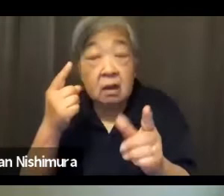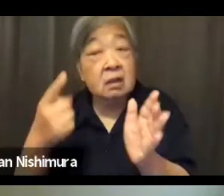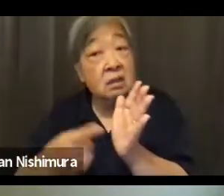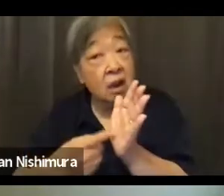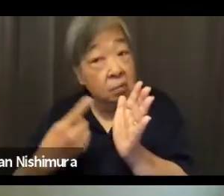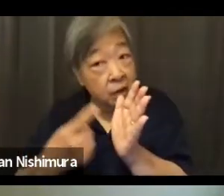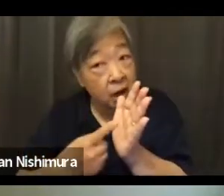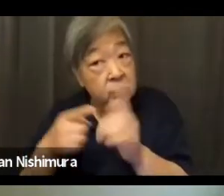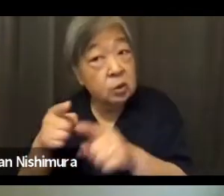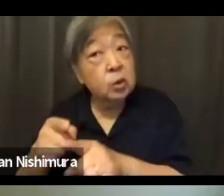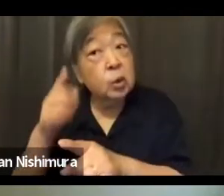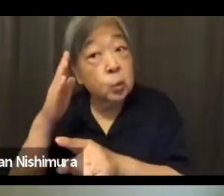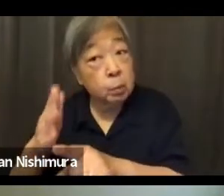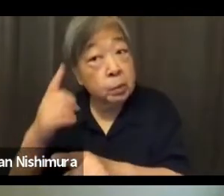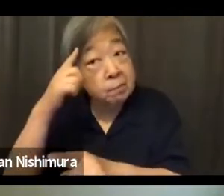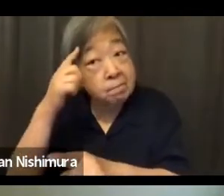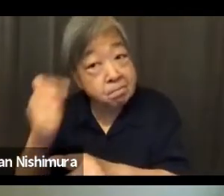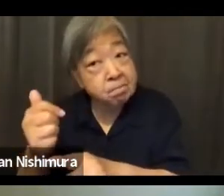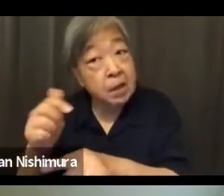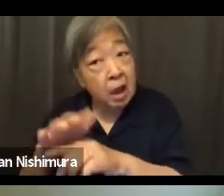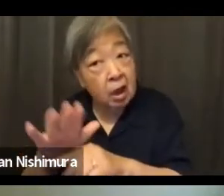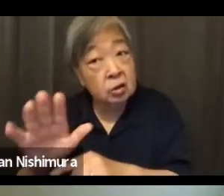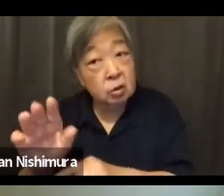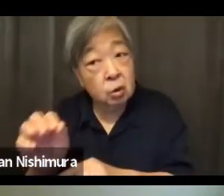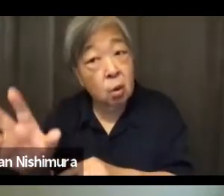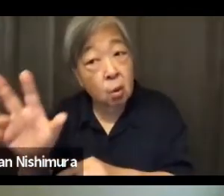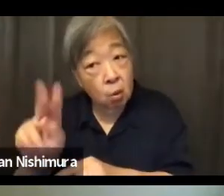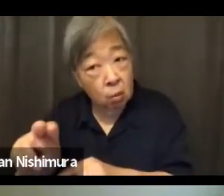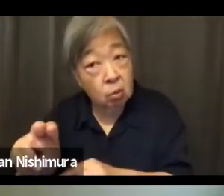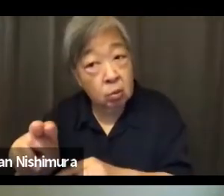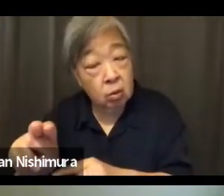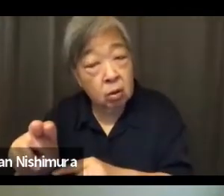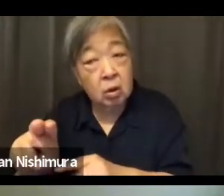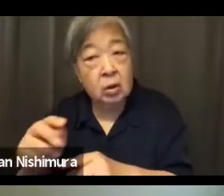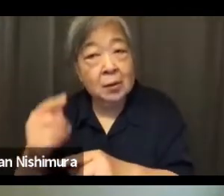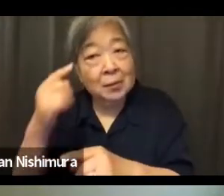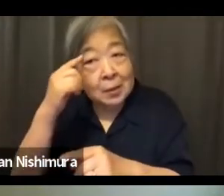be on your own, so thinking about residential.